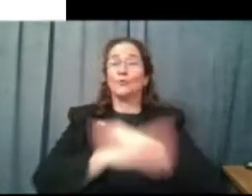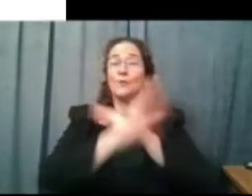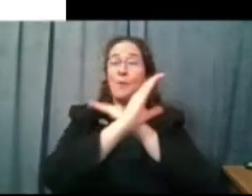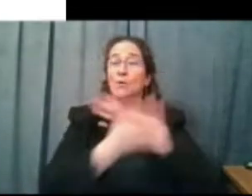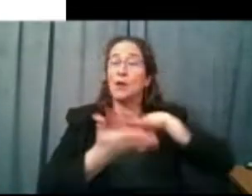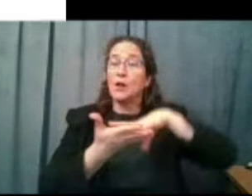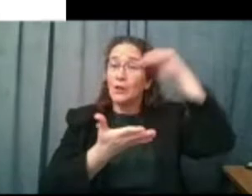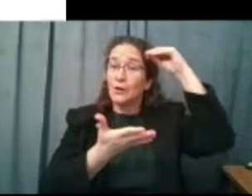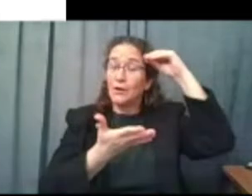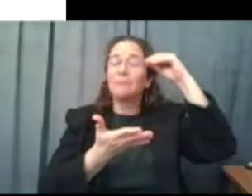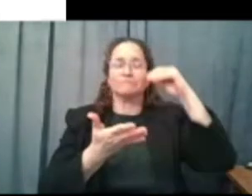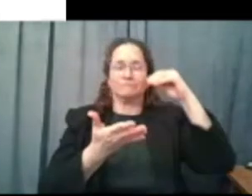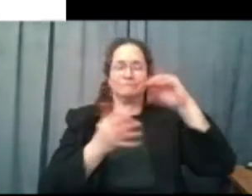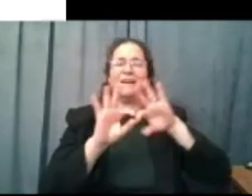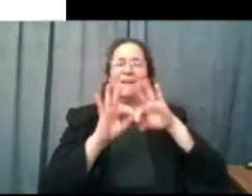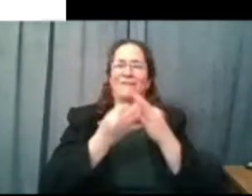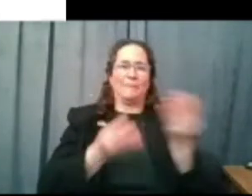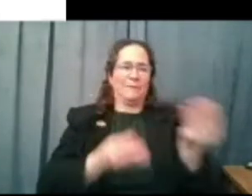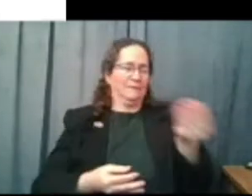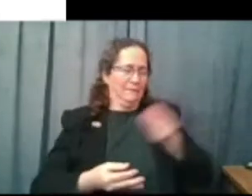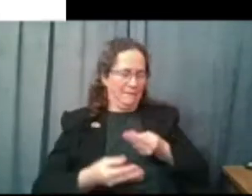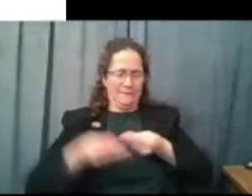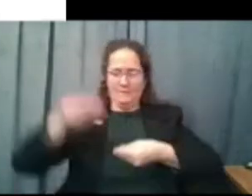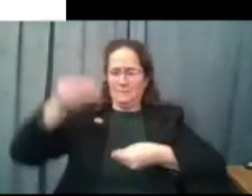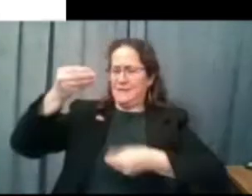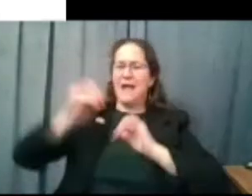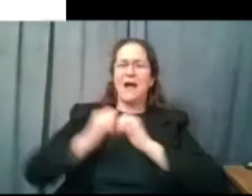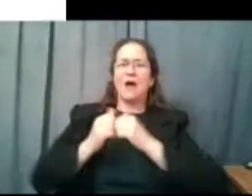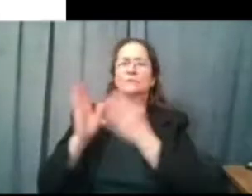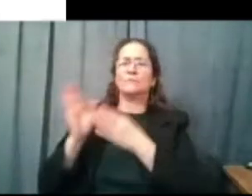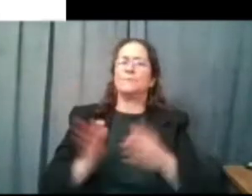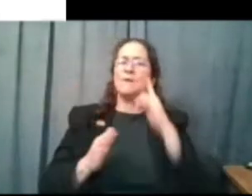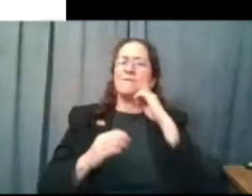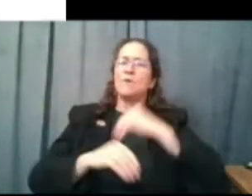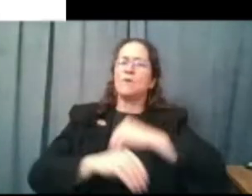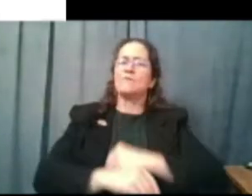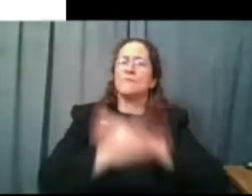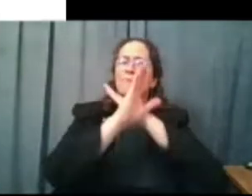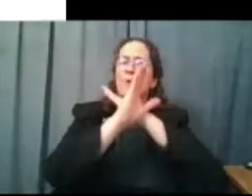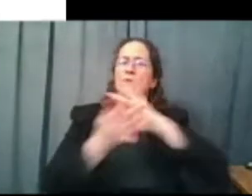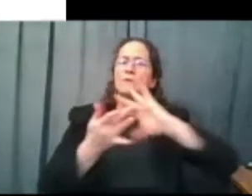of how do I prepare for remote learning and things like that. So, It supports a lot of different people